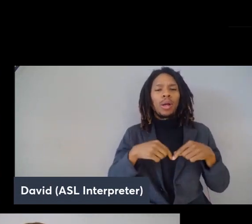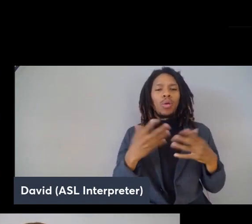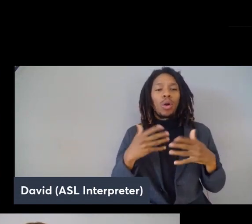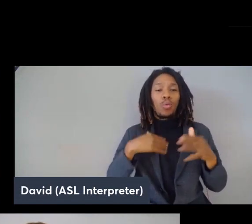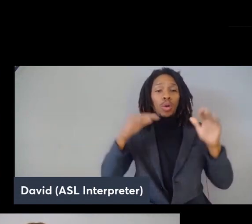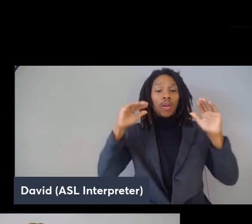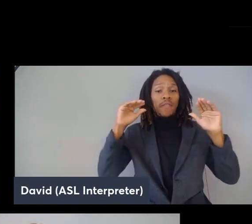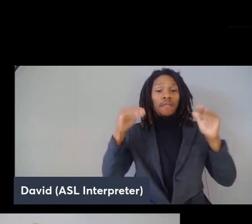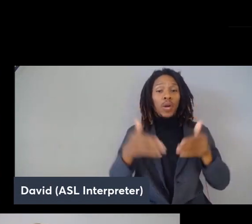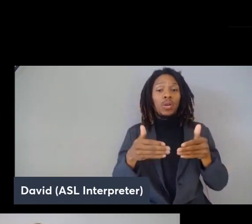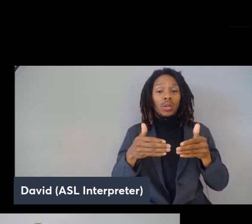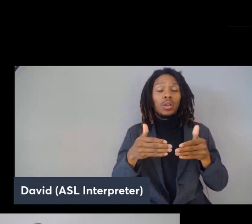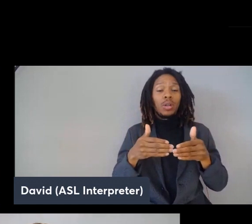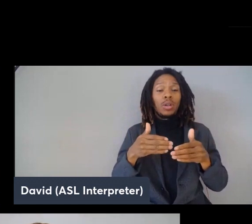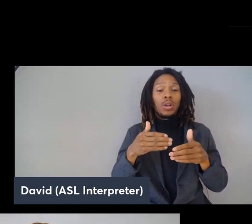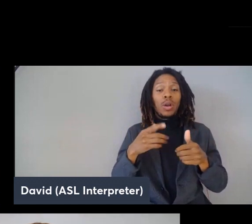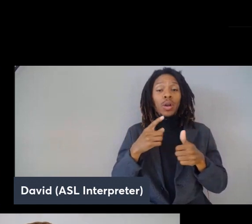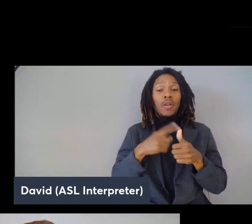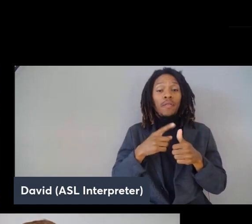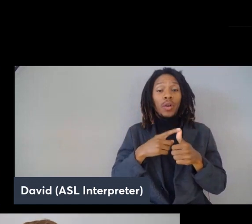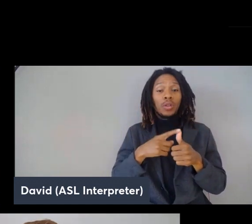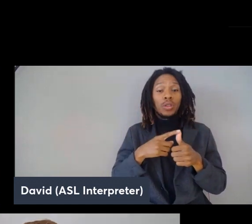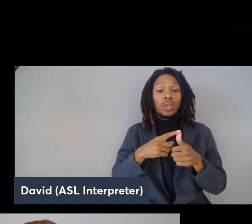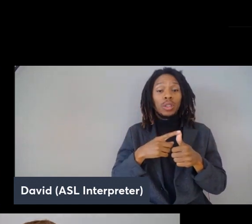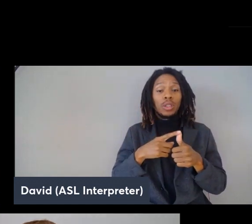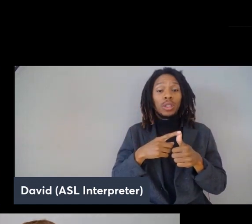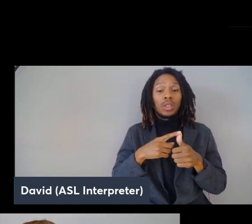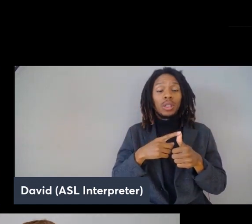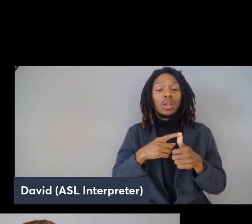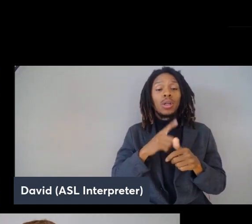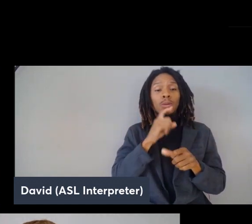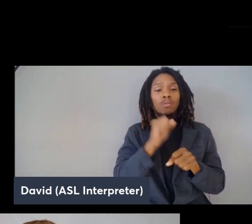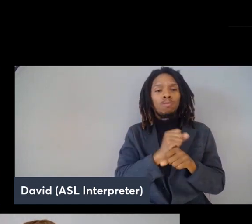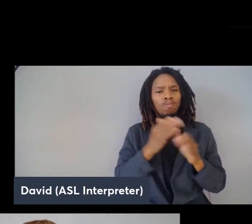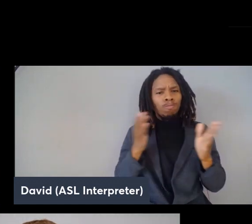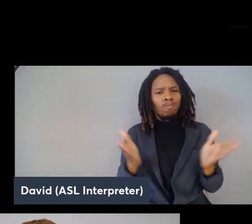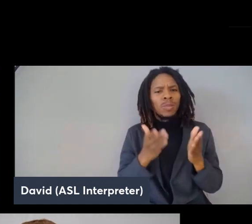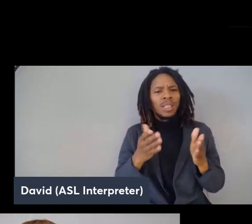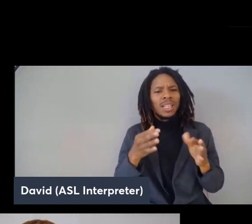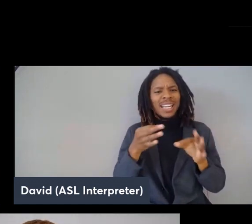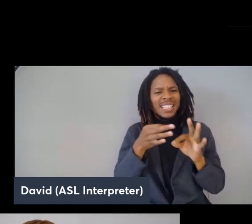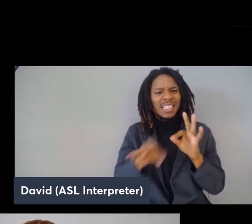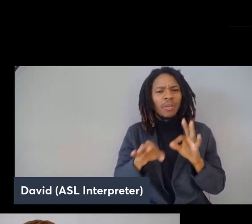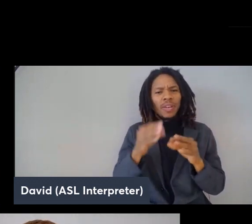which is, first of all, really accelerate and simplify the data delivery,